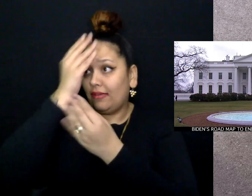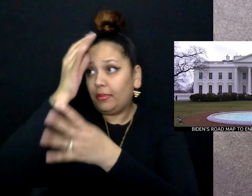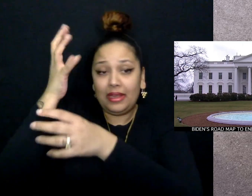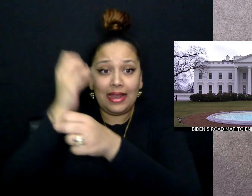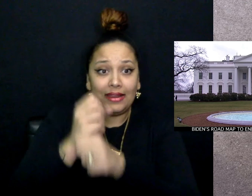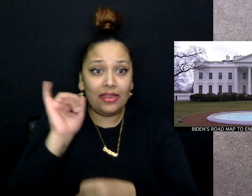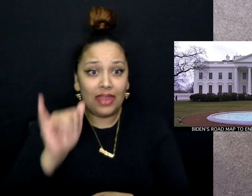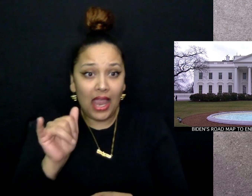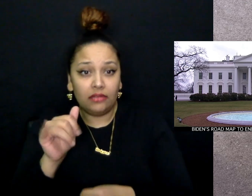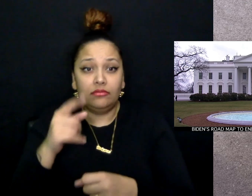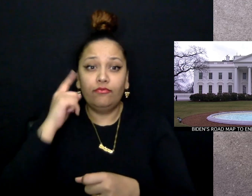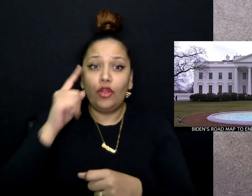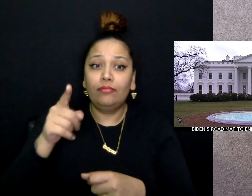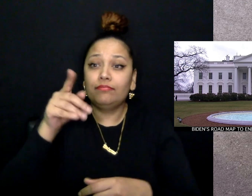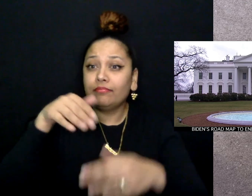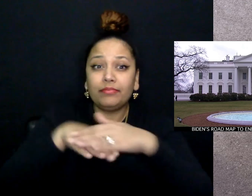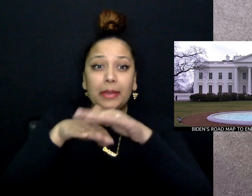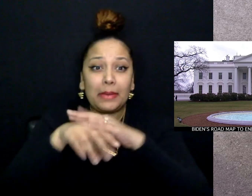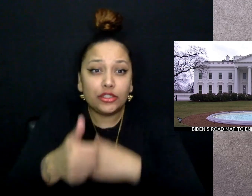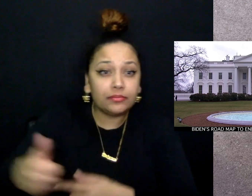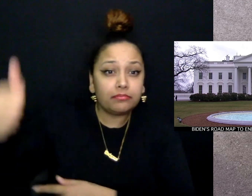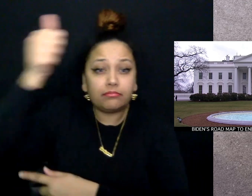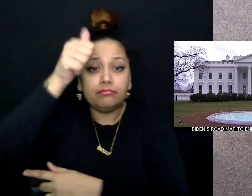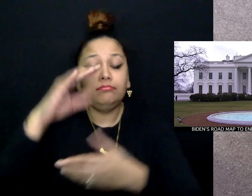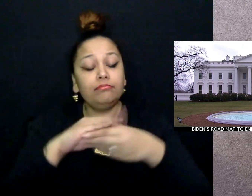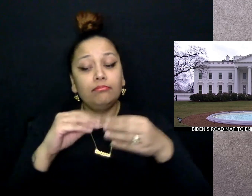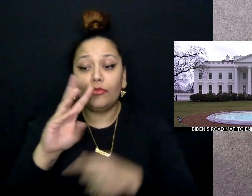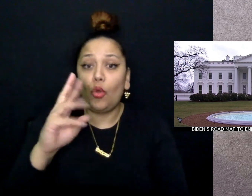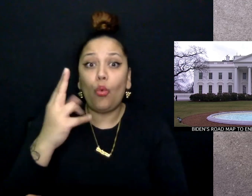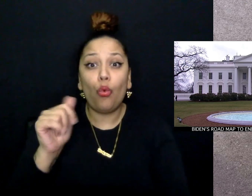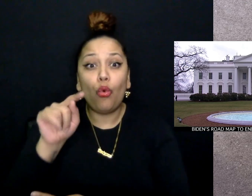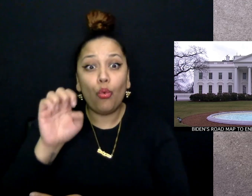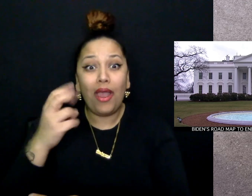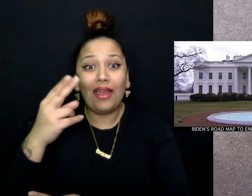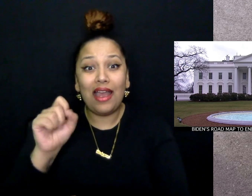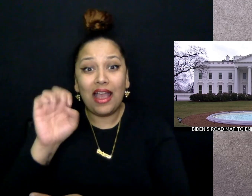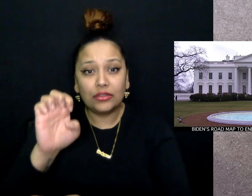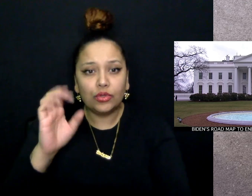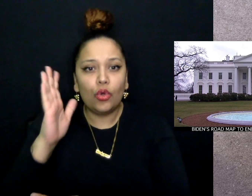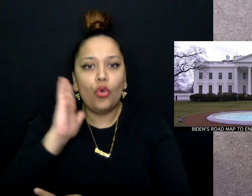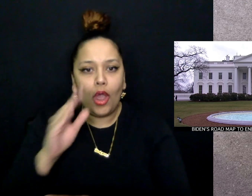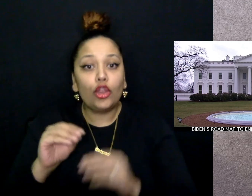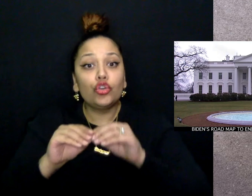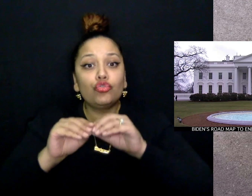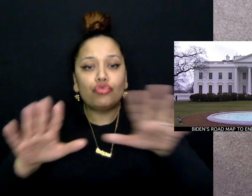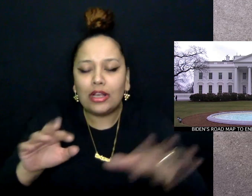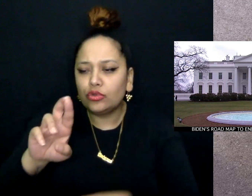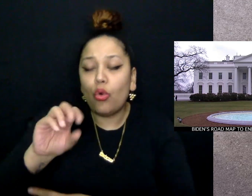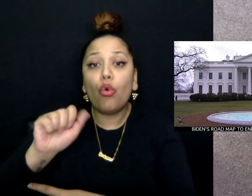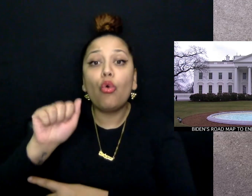It is a concern. That has both Republicans and Democratic leaders calling for action.